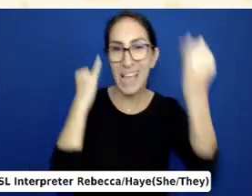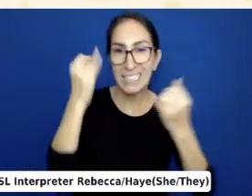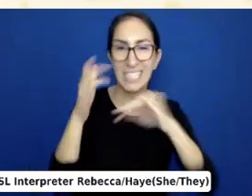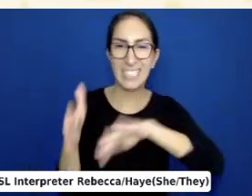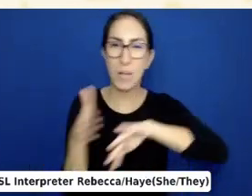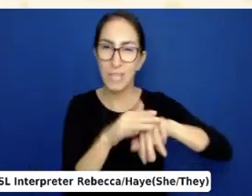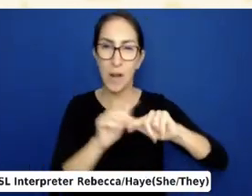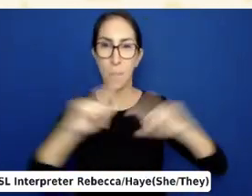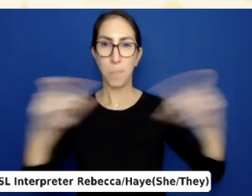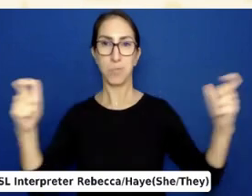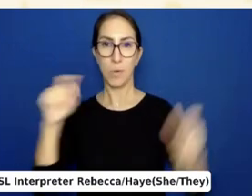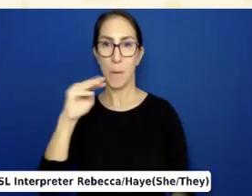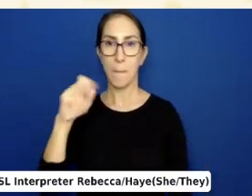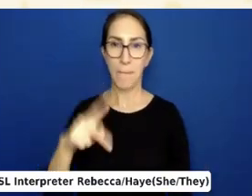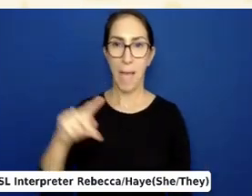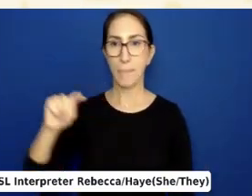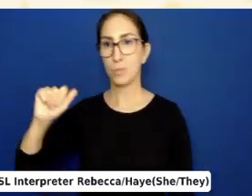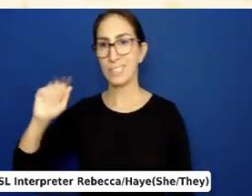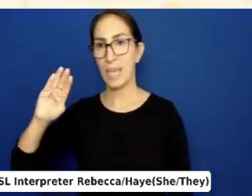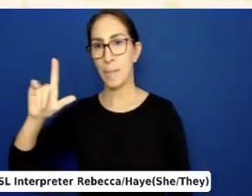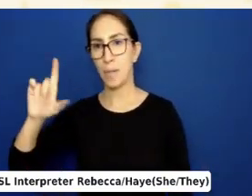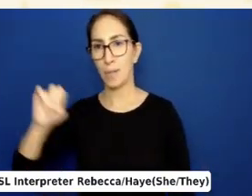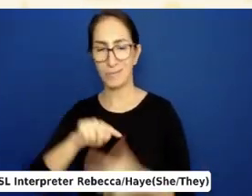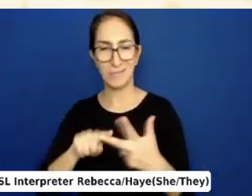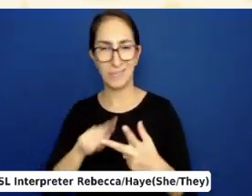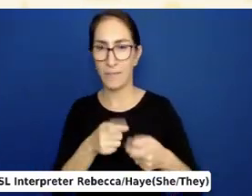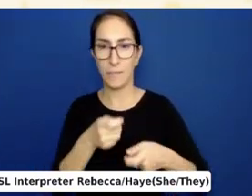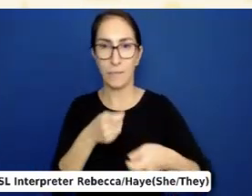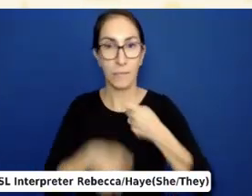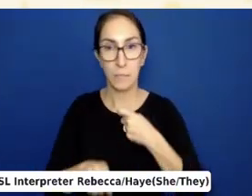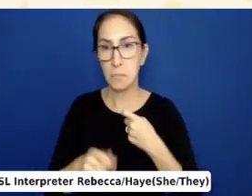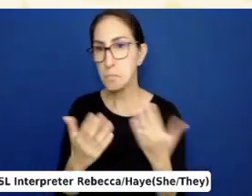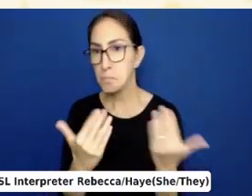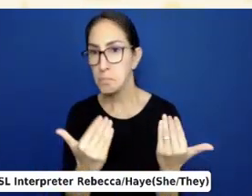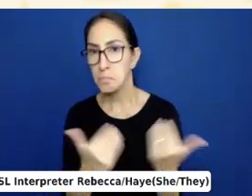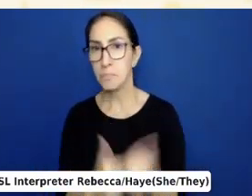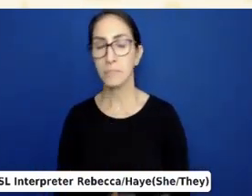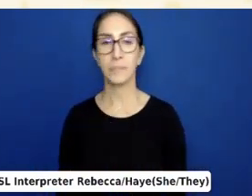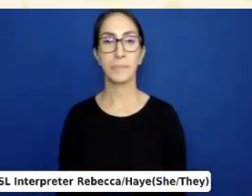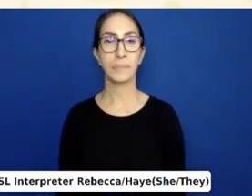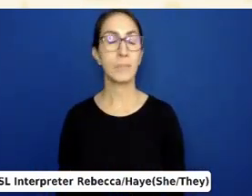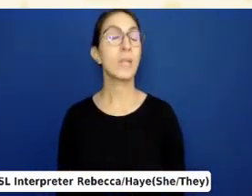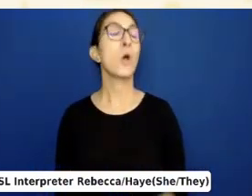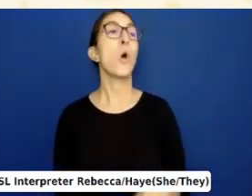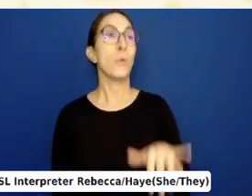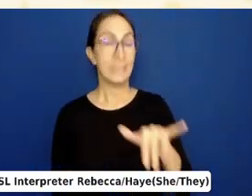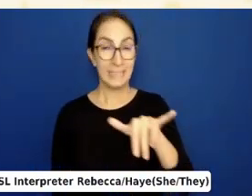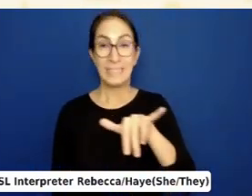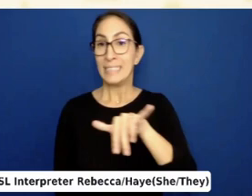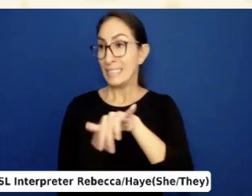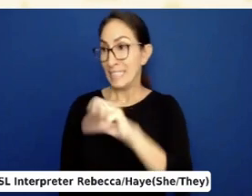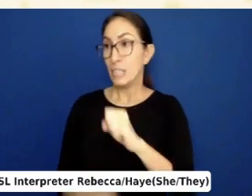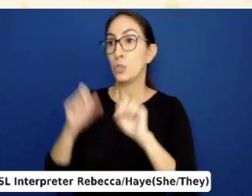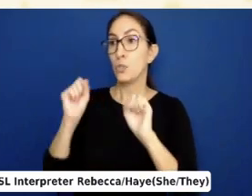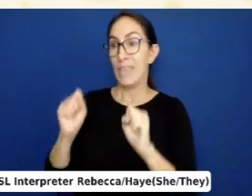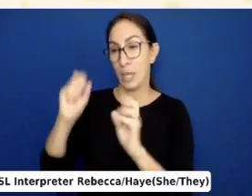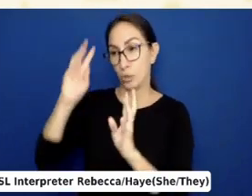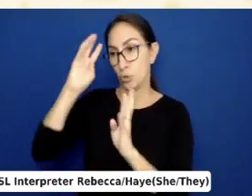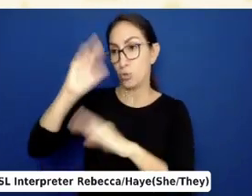Yes, indeed. Actually, you can create options for the users to download the image.